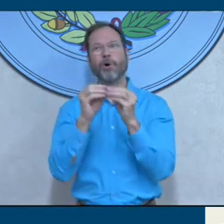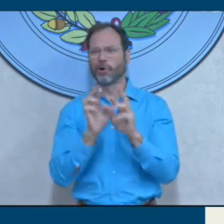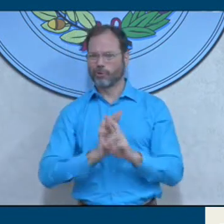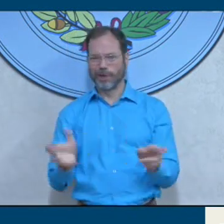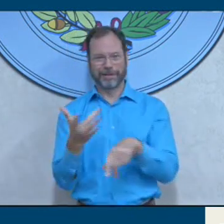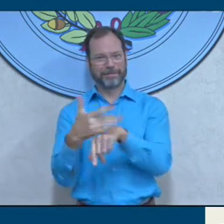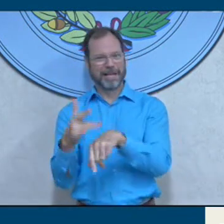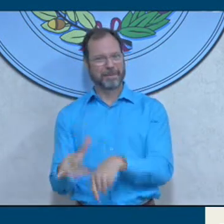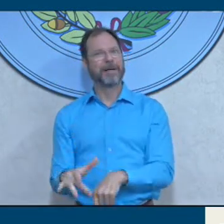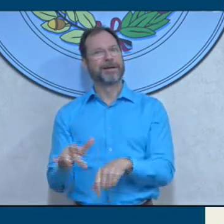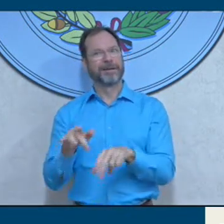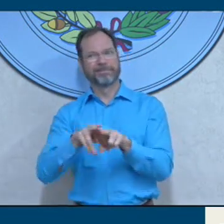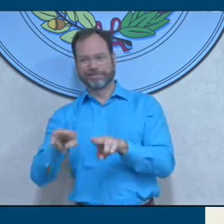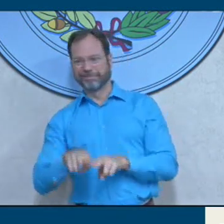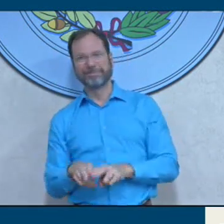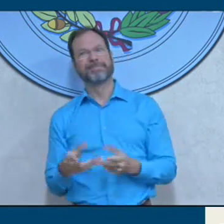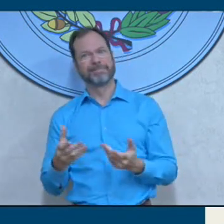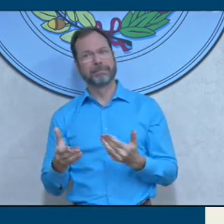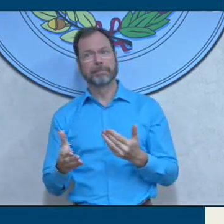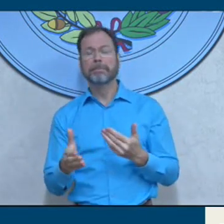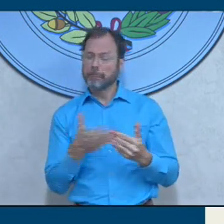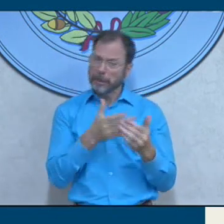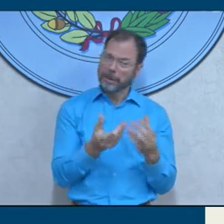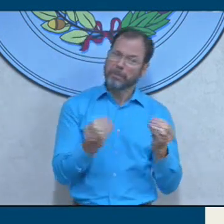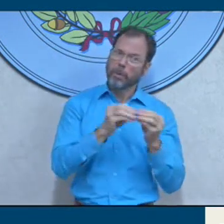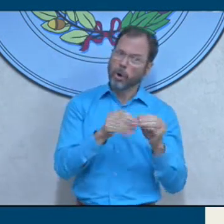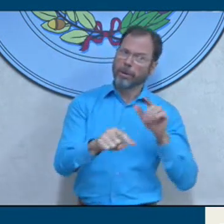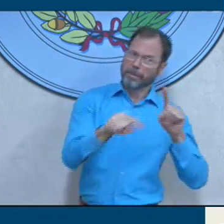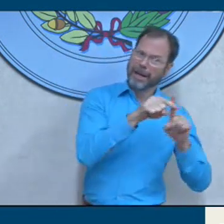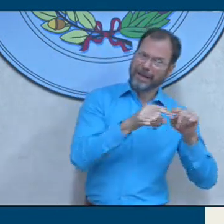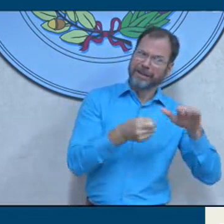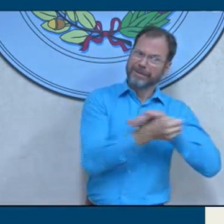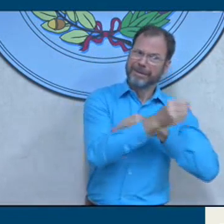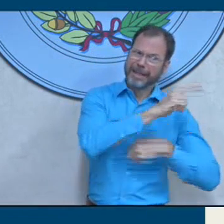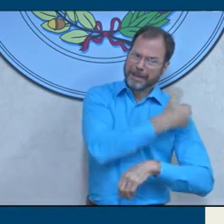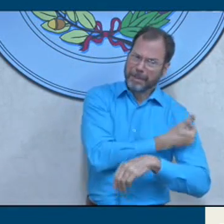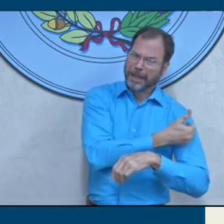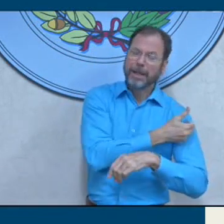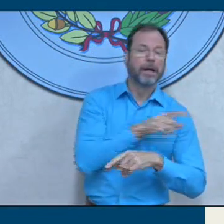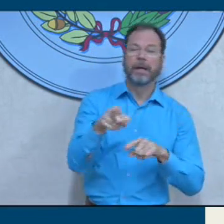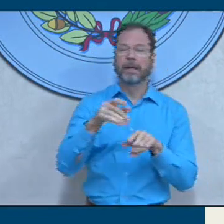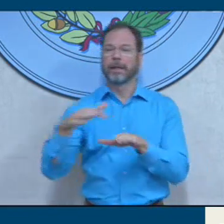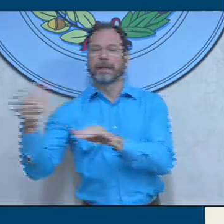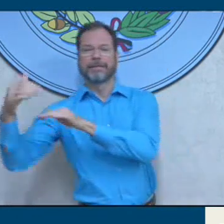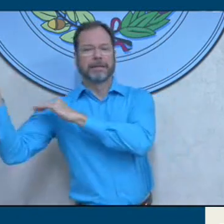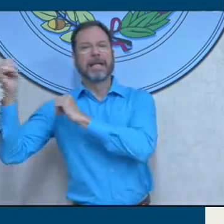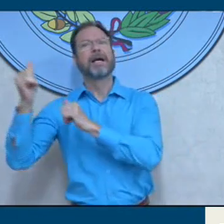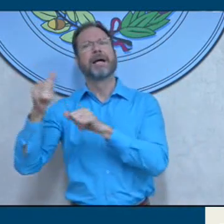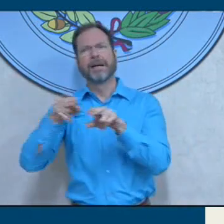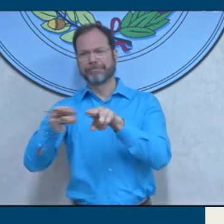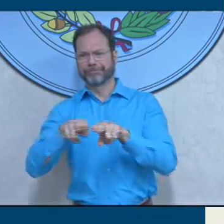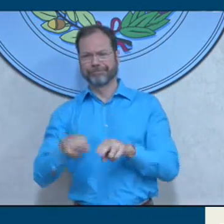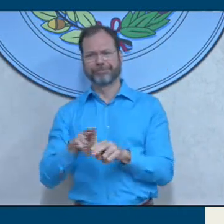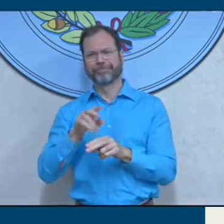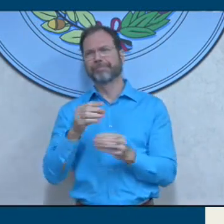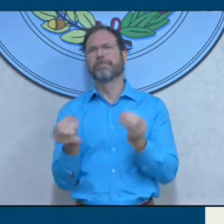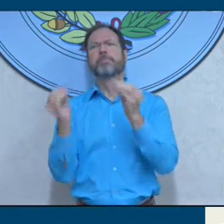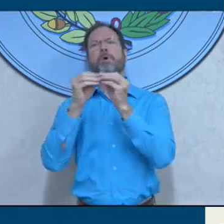HOSPITALIZED. THAT SAID THERE WERE A 183 BEDS MORE THAT BECAME AVAILABLE. PENCE EVEN